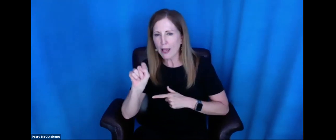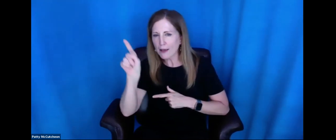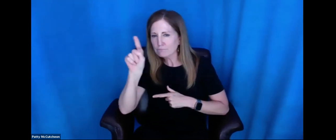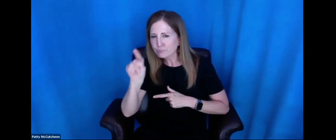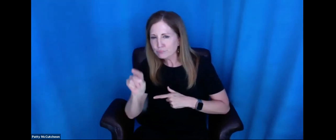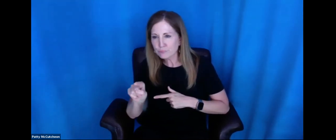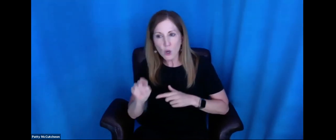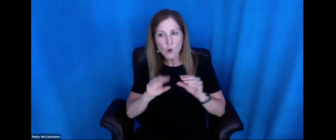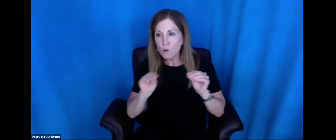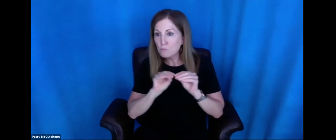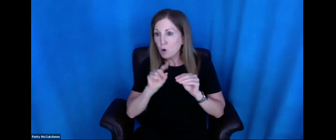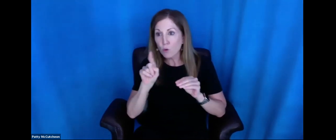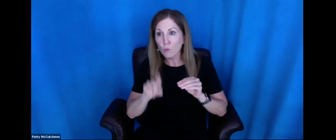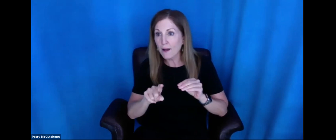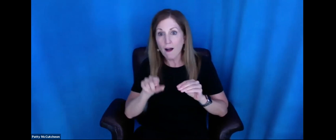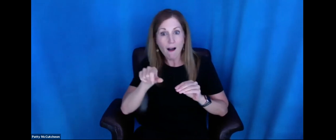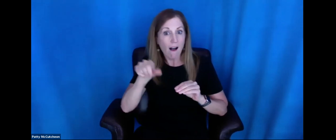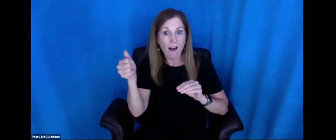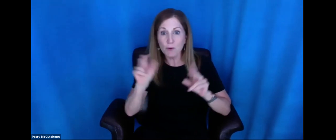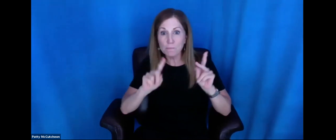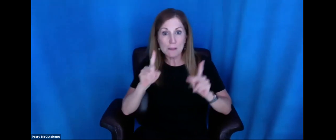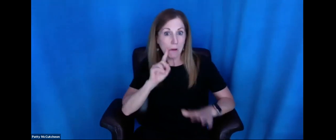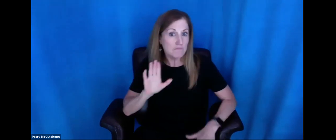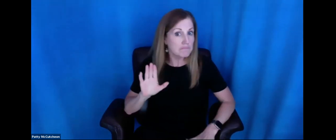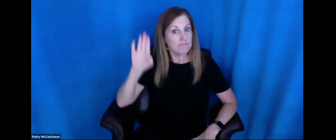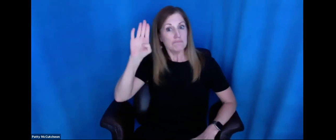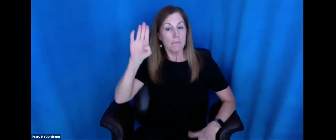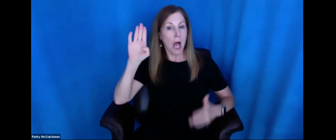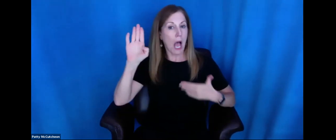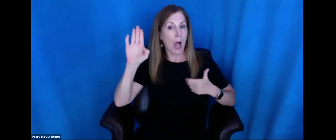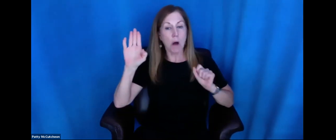If anyone wants to be recognized to just sign their